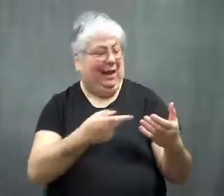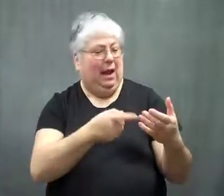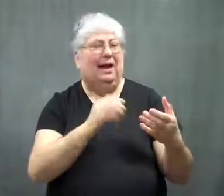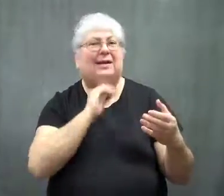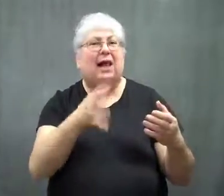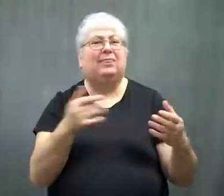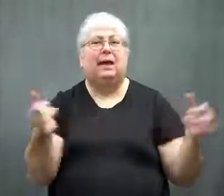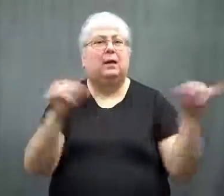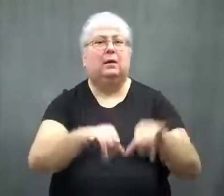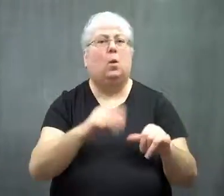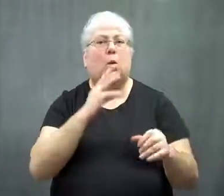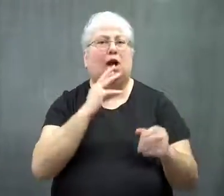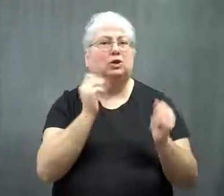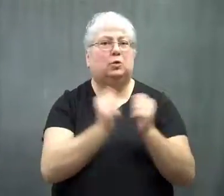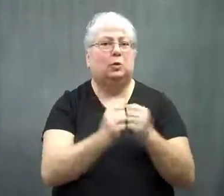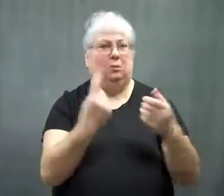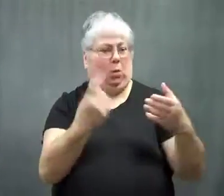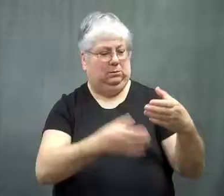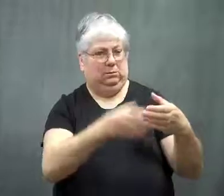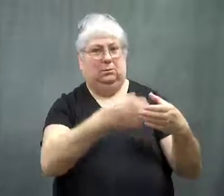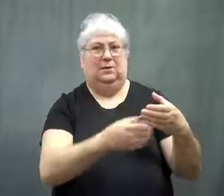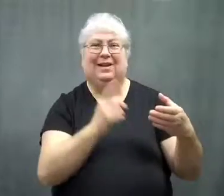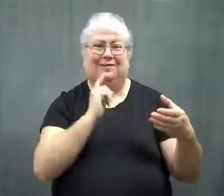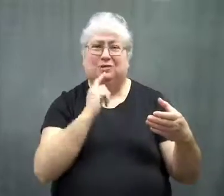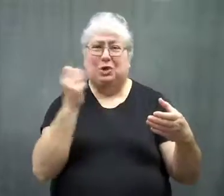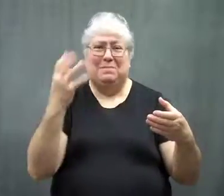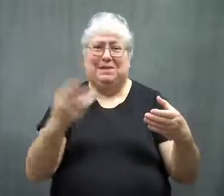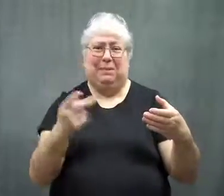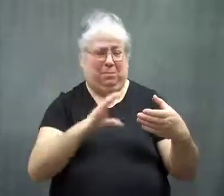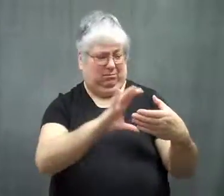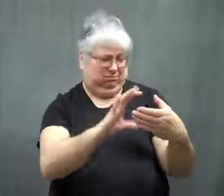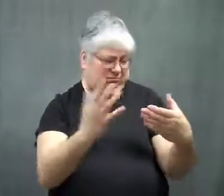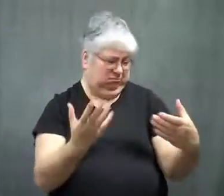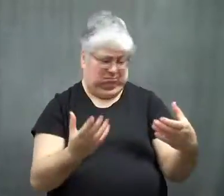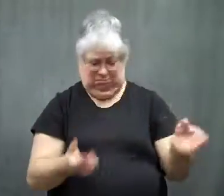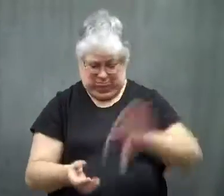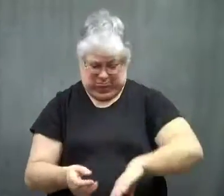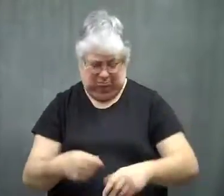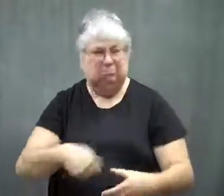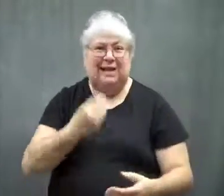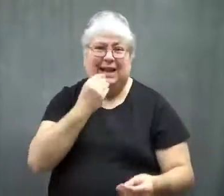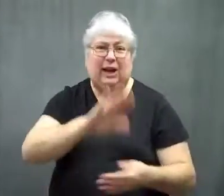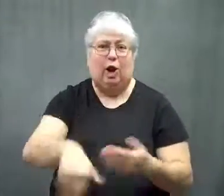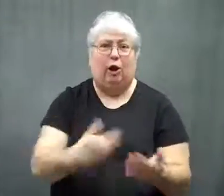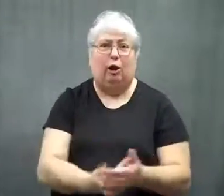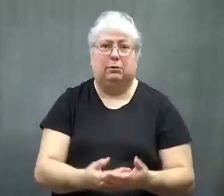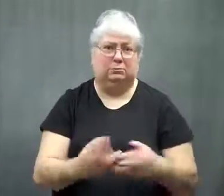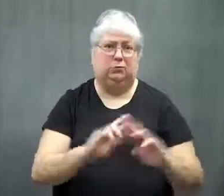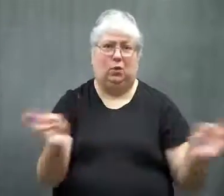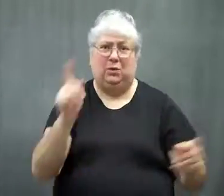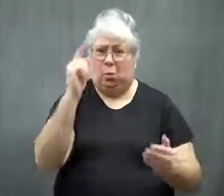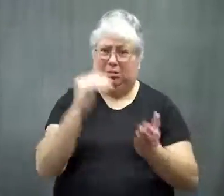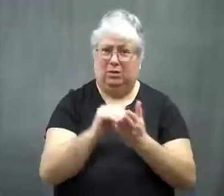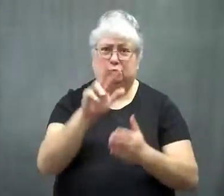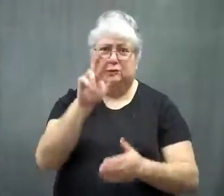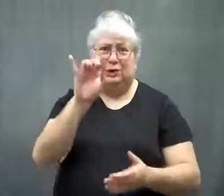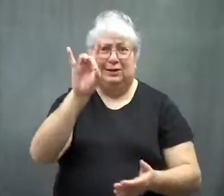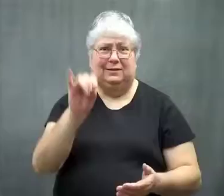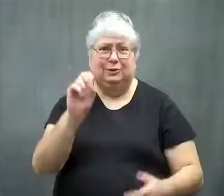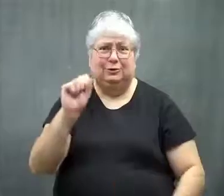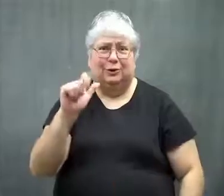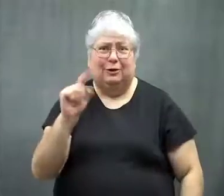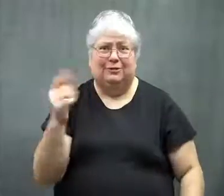It's not condensed, you don't add water. So many people would just eat the whole can.